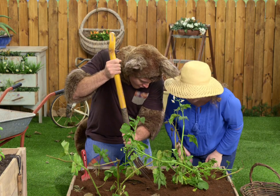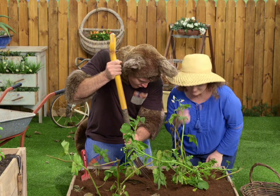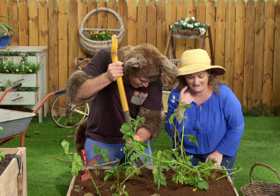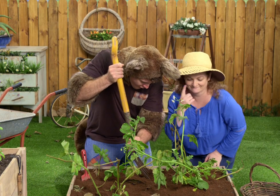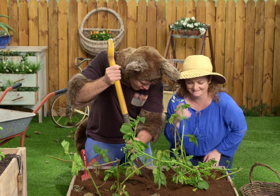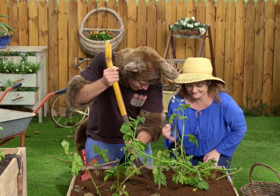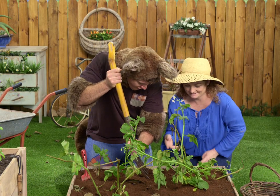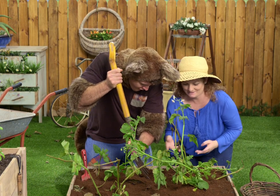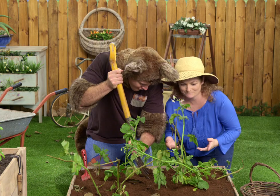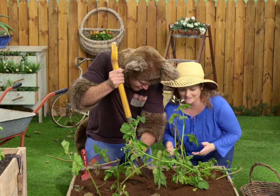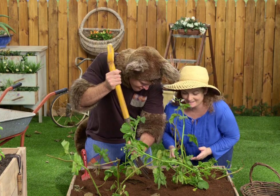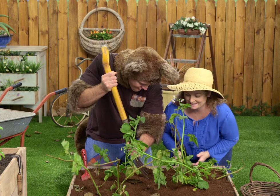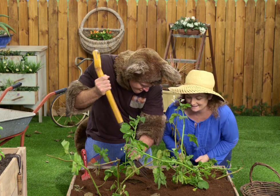Be careful now, Possum.